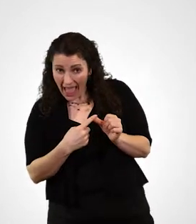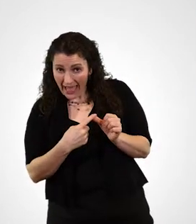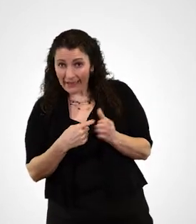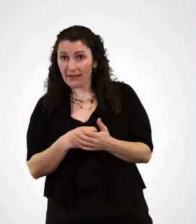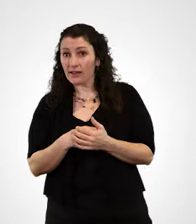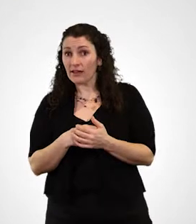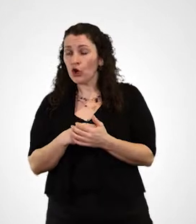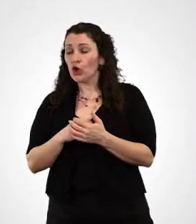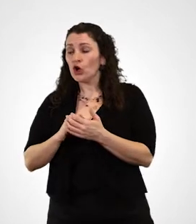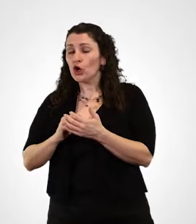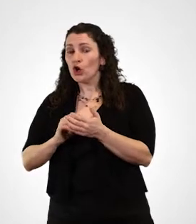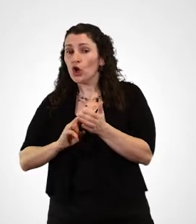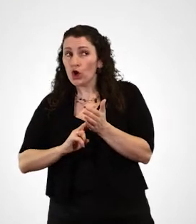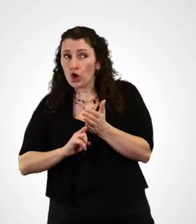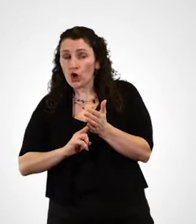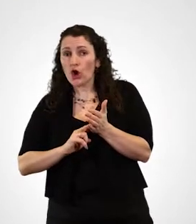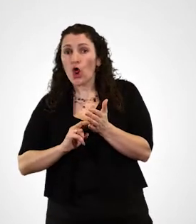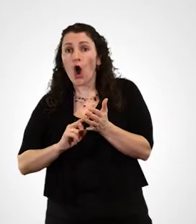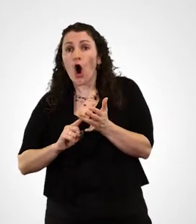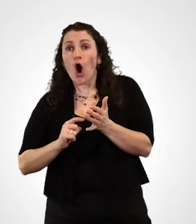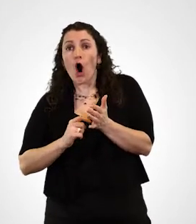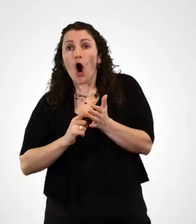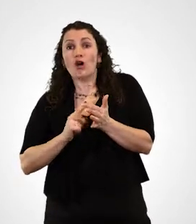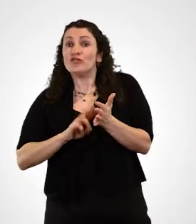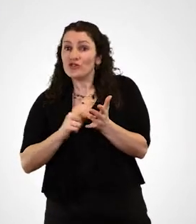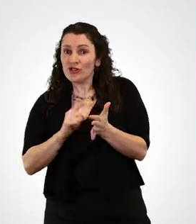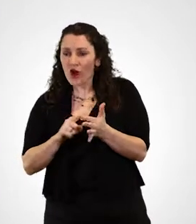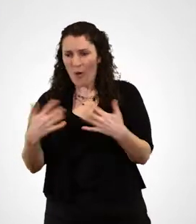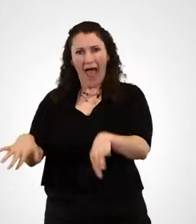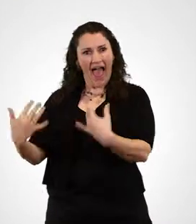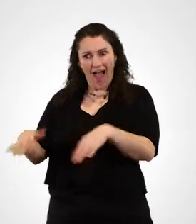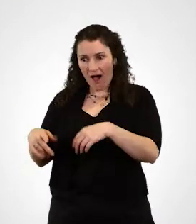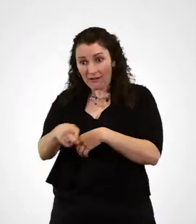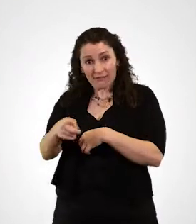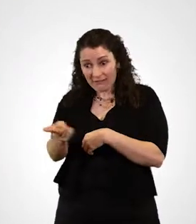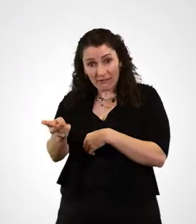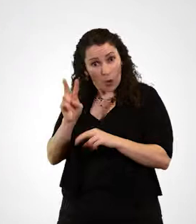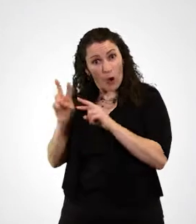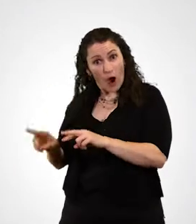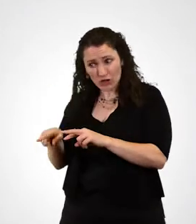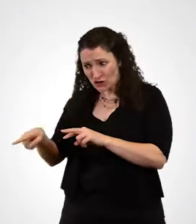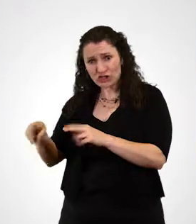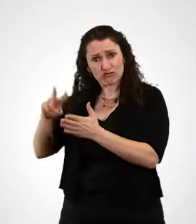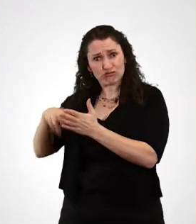Wow, did you hear her? She read that.